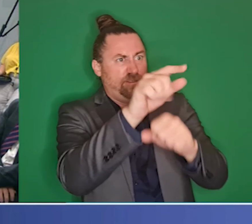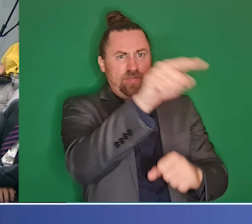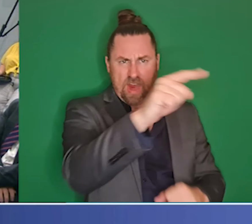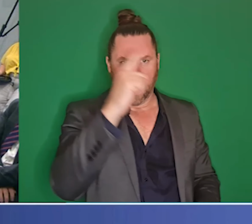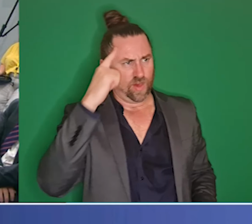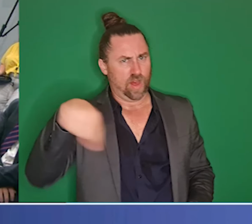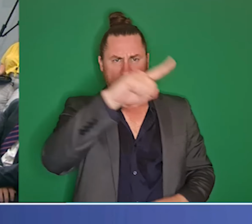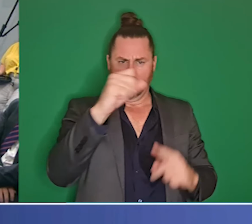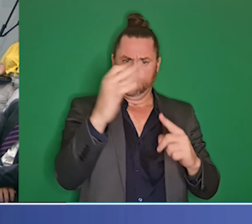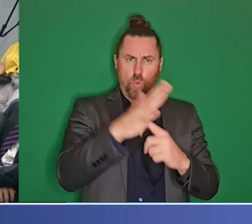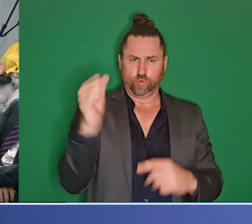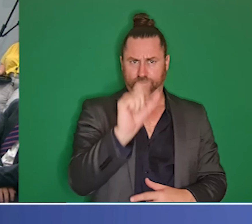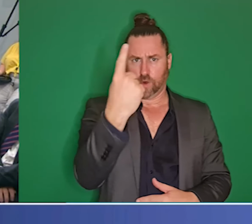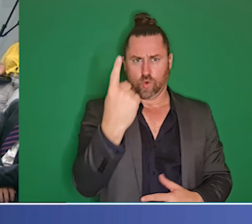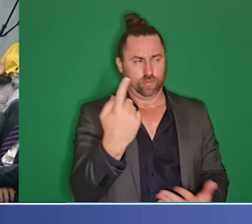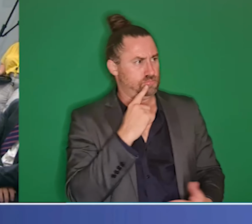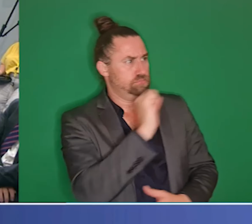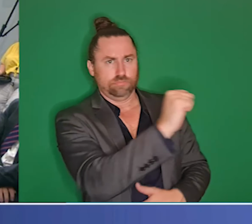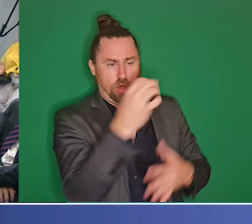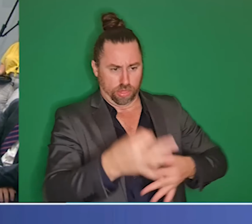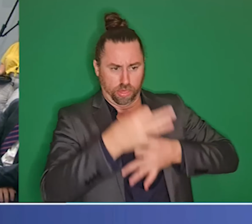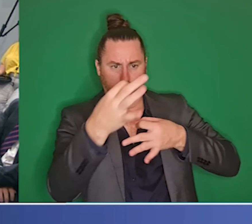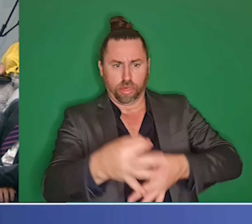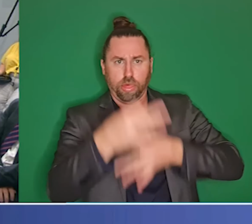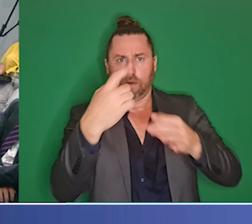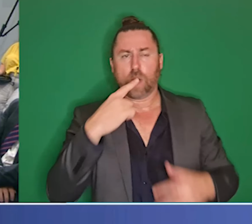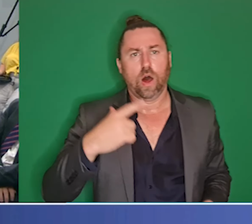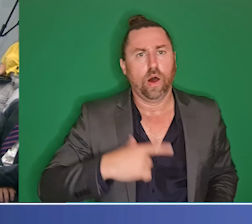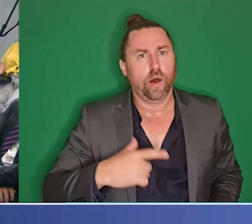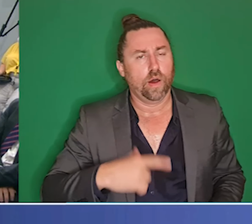Why has this process stalled and what's been done to fast track the rollout?